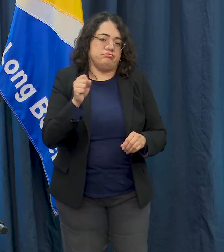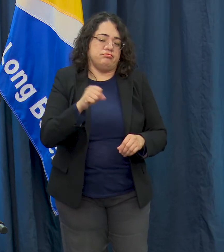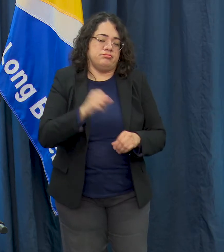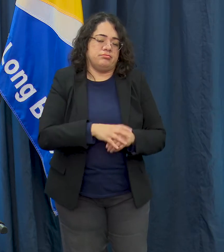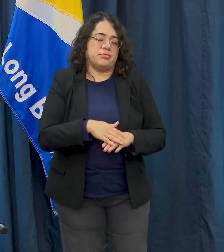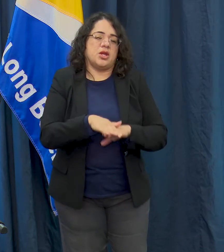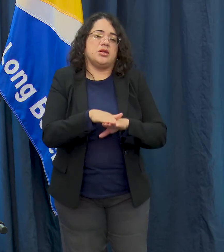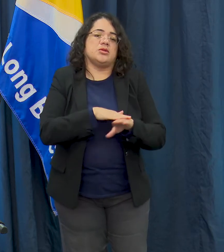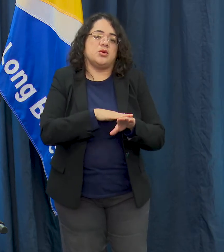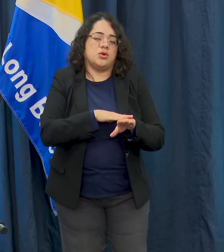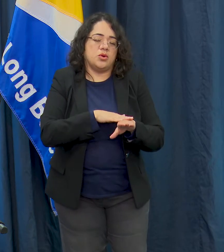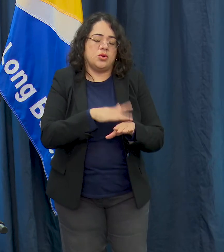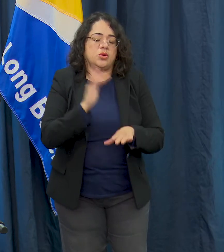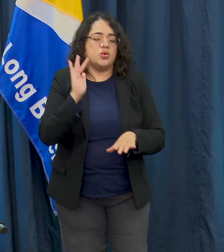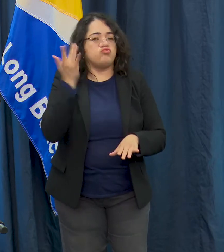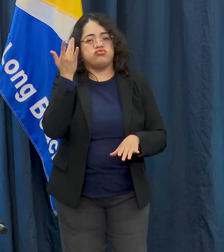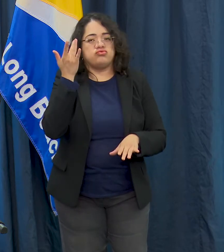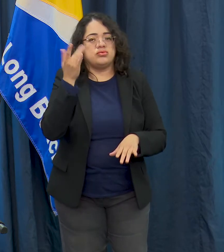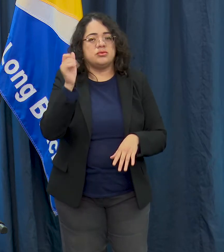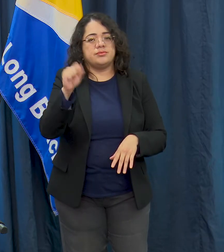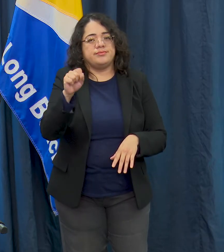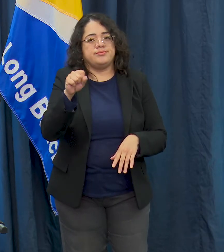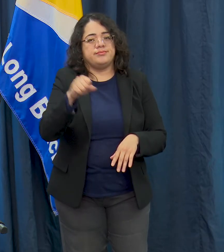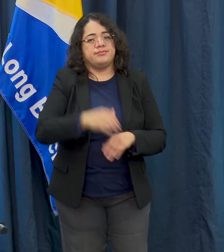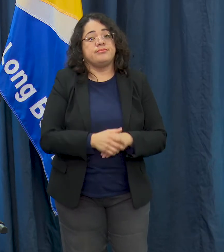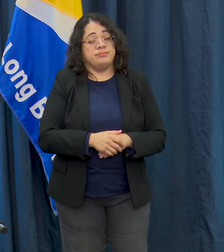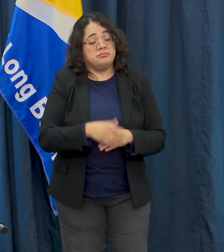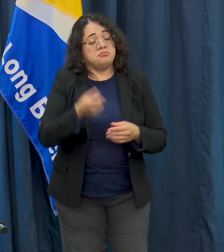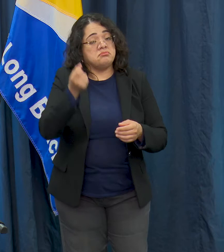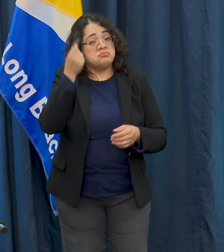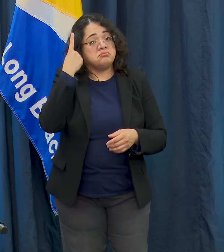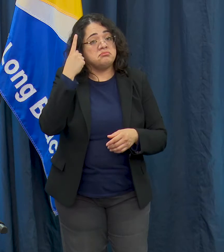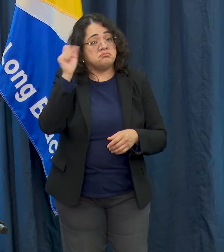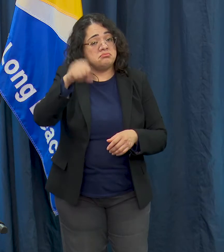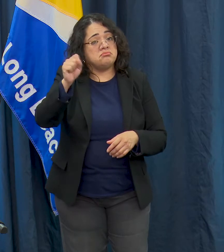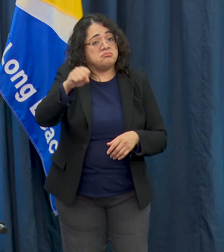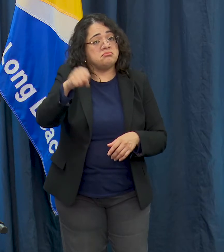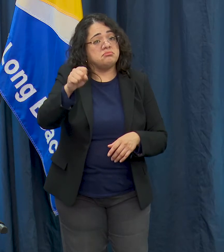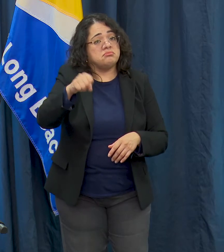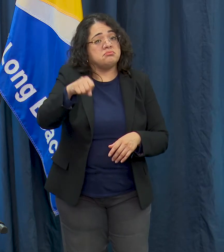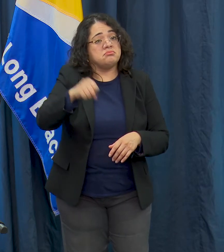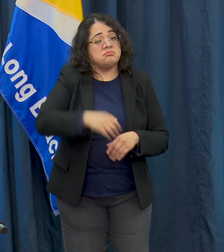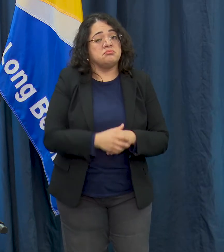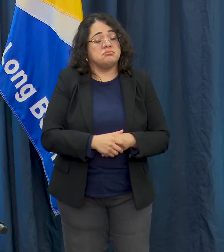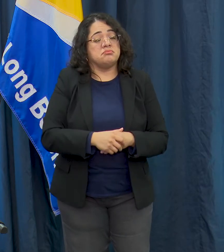and so for all those folks that want to open everything else,